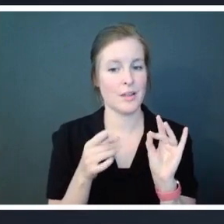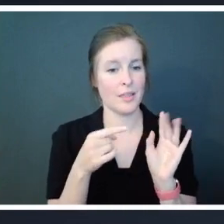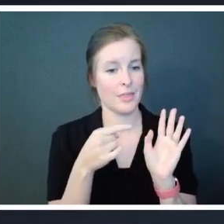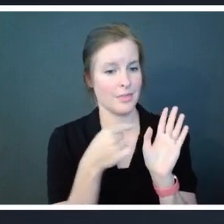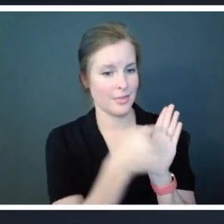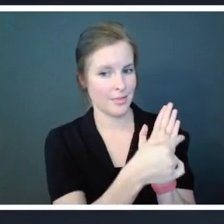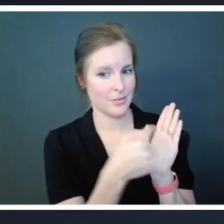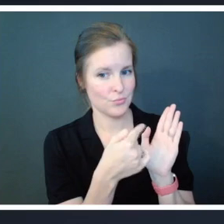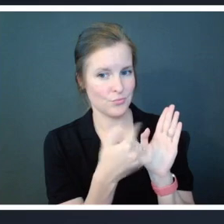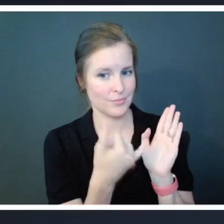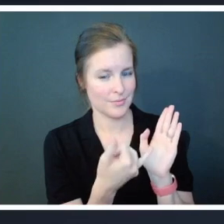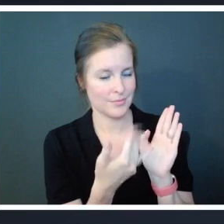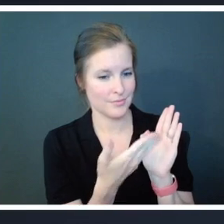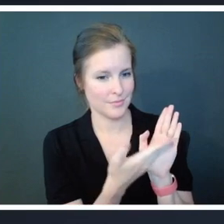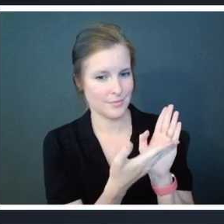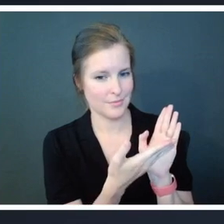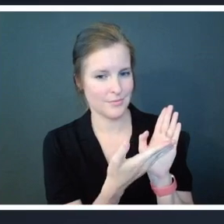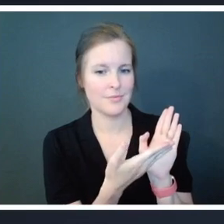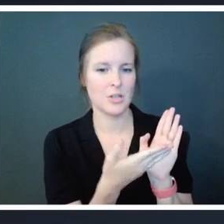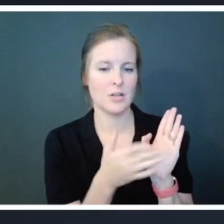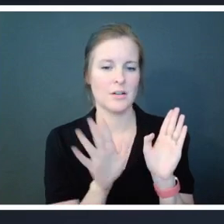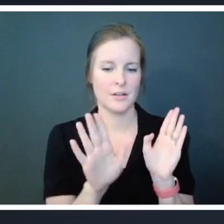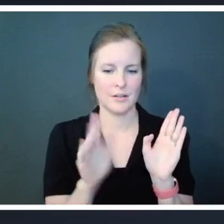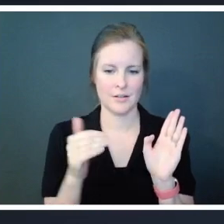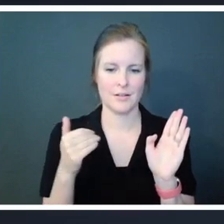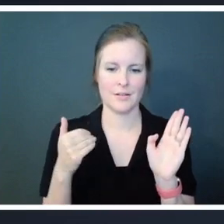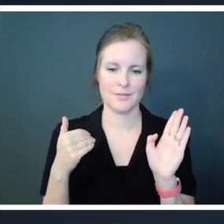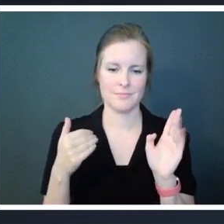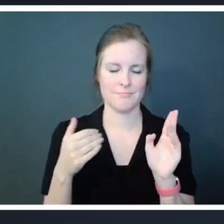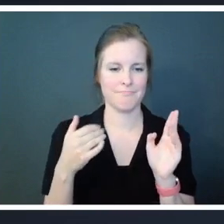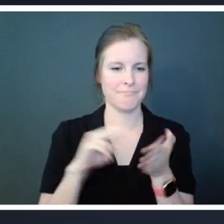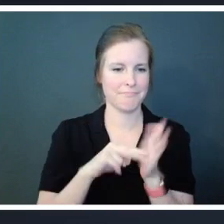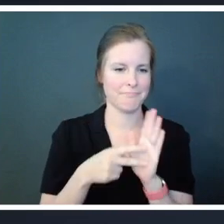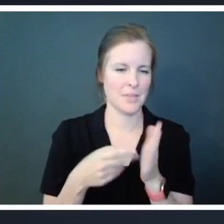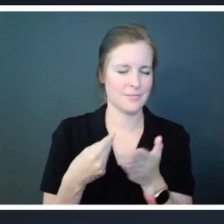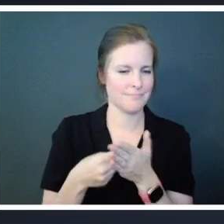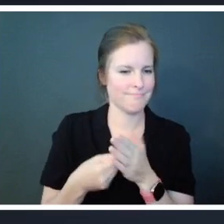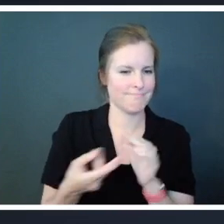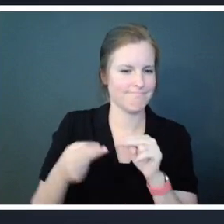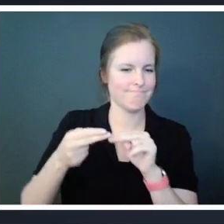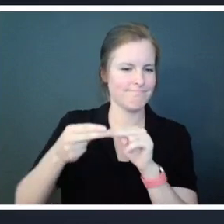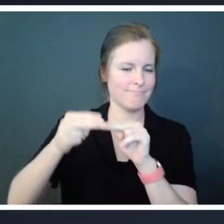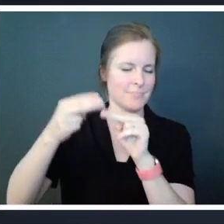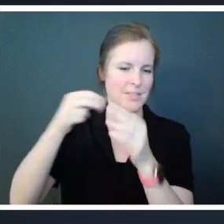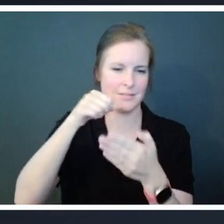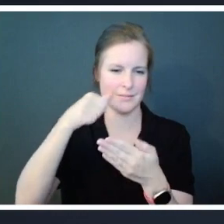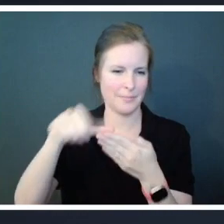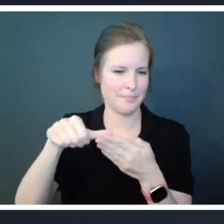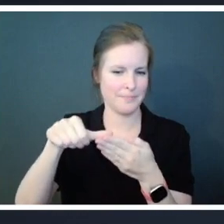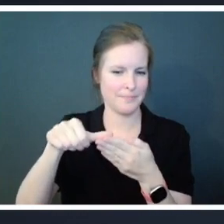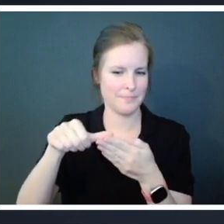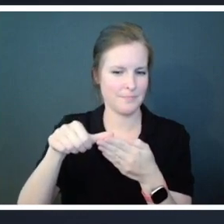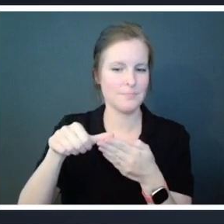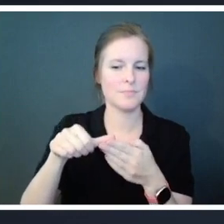ones are Semi-Postals. And what a Semi-Postal is, is that it's a stamp that has a higher-than-normal